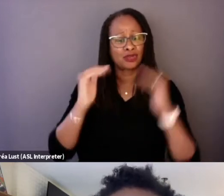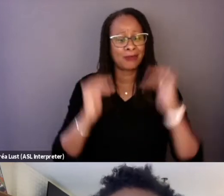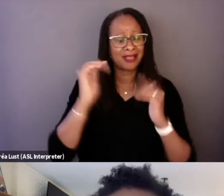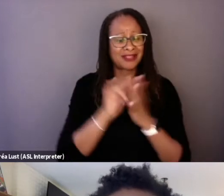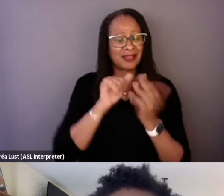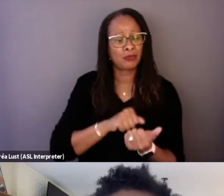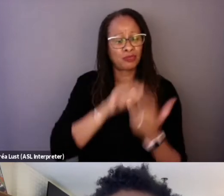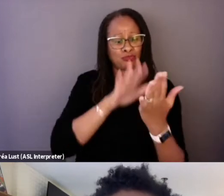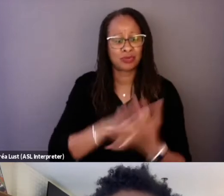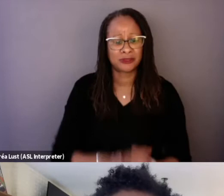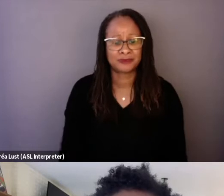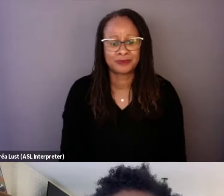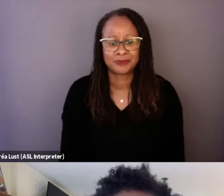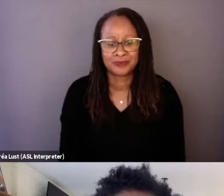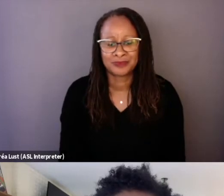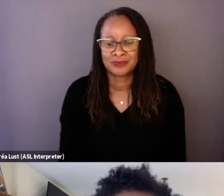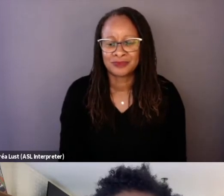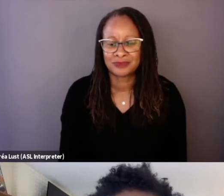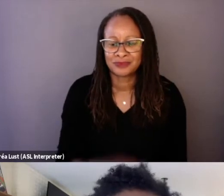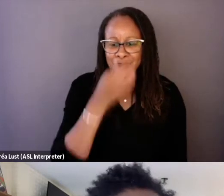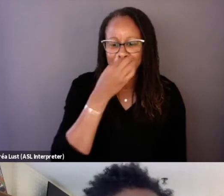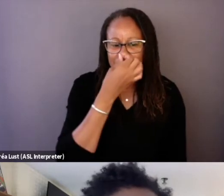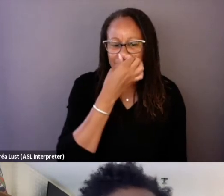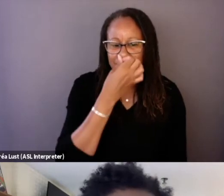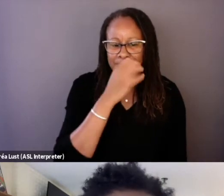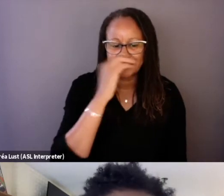Laura, do you wanna start? It's a very, I mean, this is the question